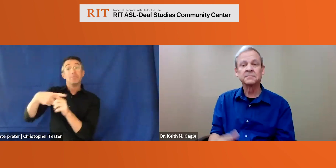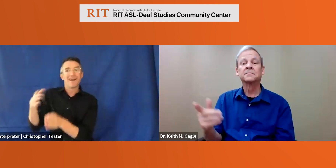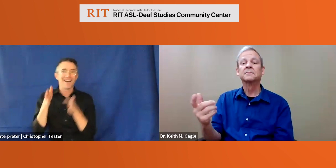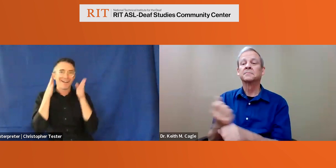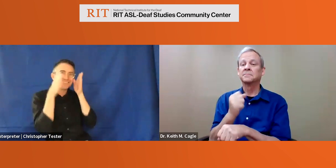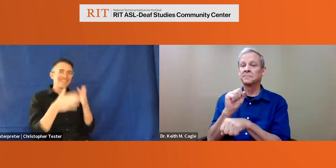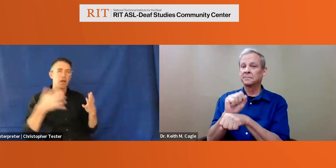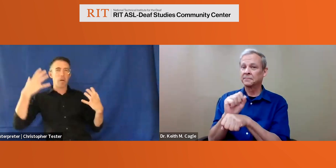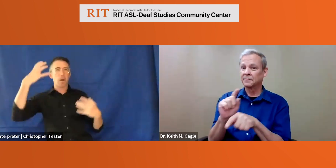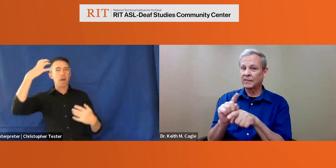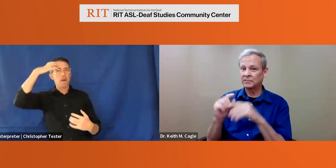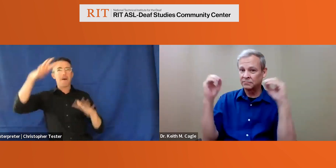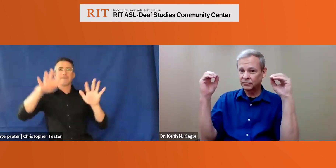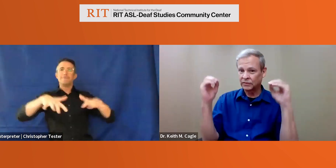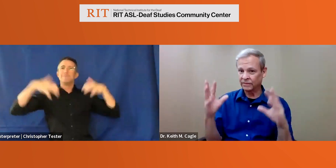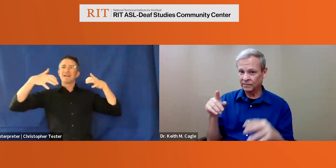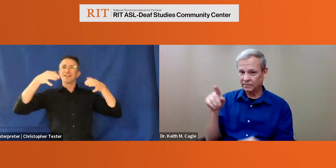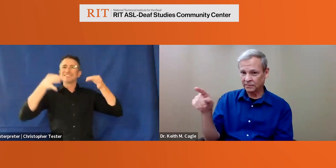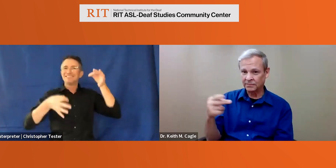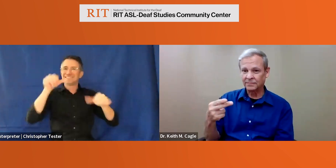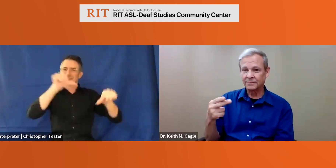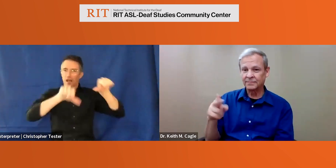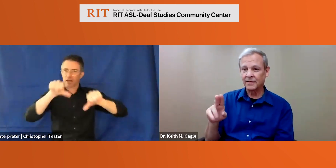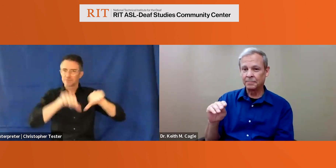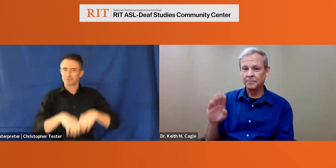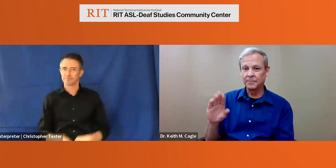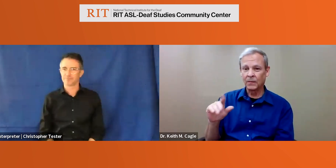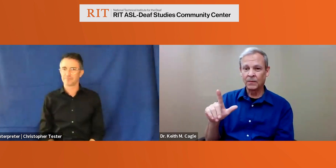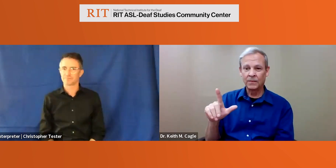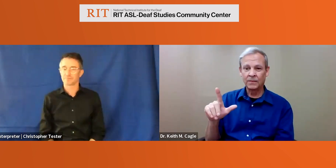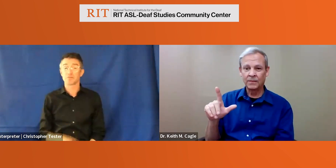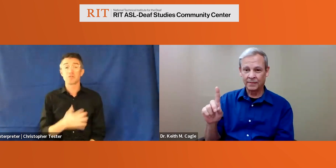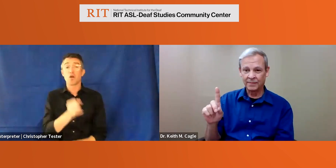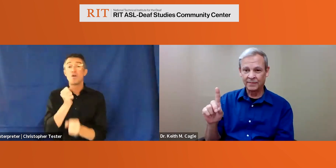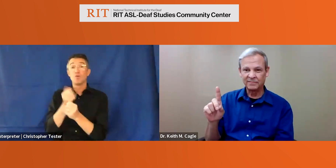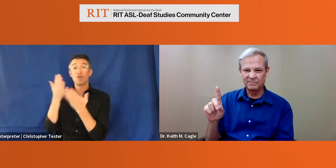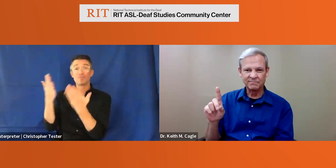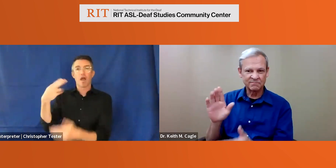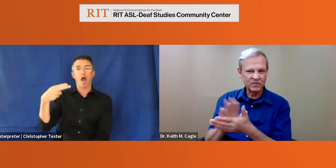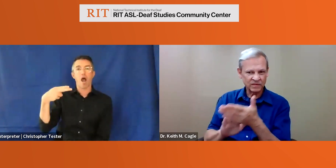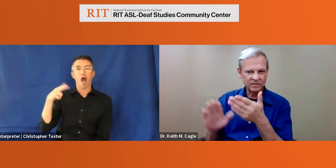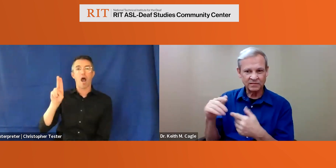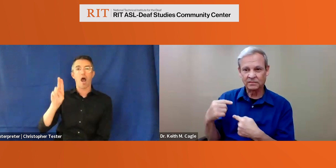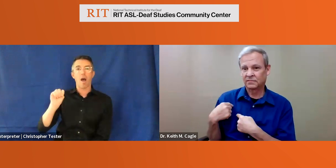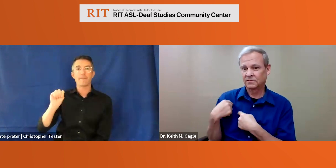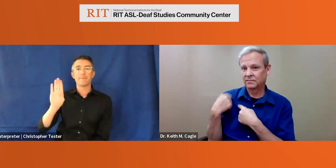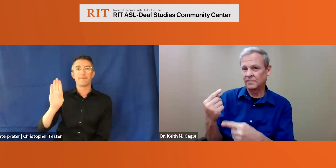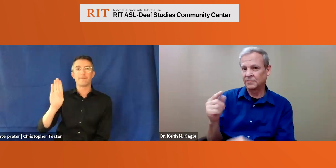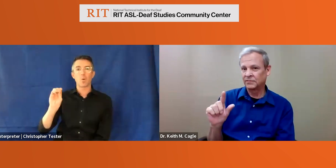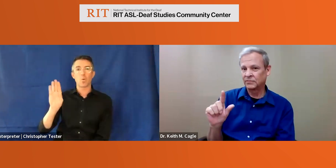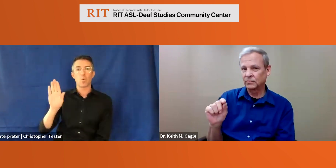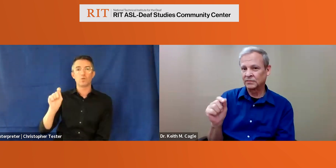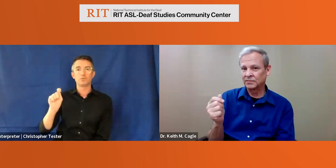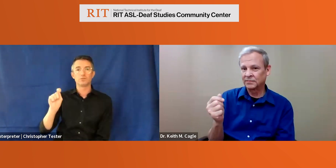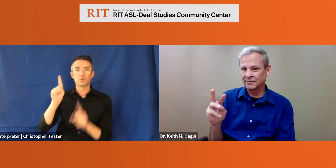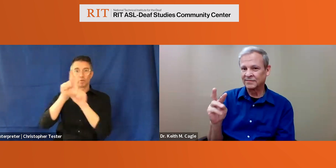and Political Science. He works as a professor now at Humboldt University,